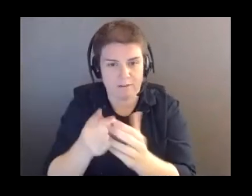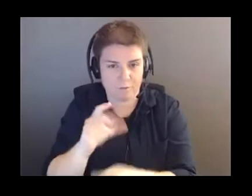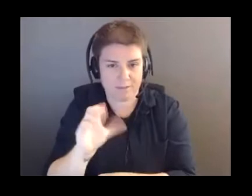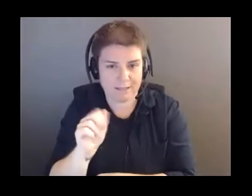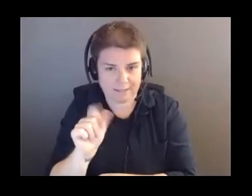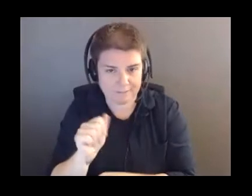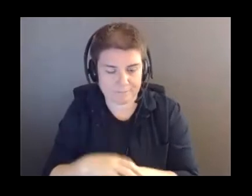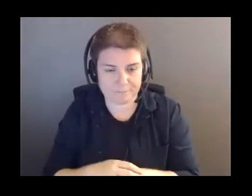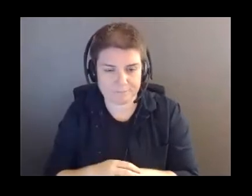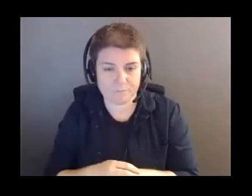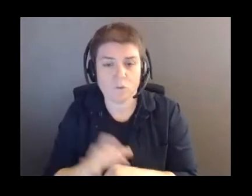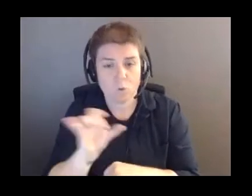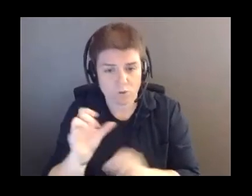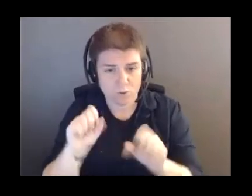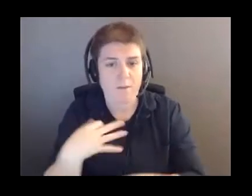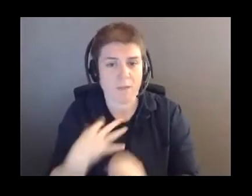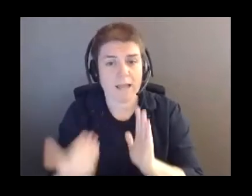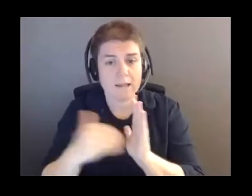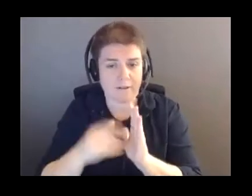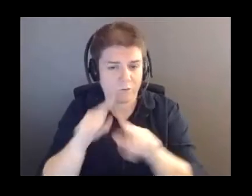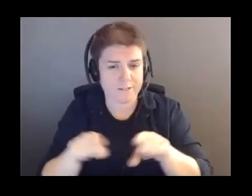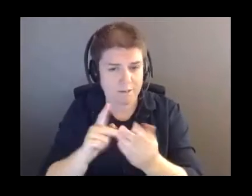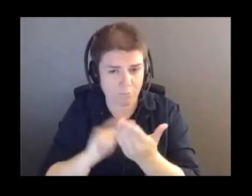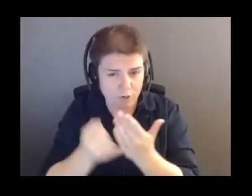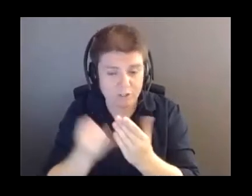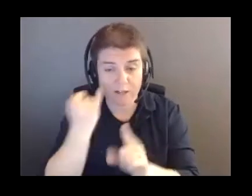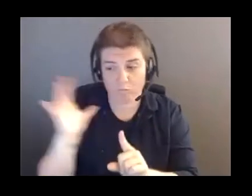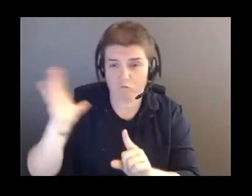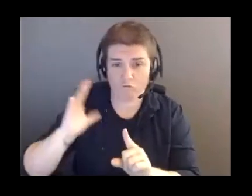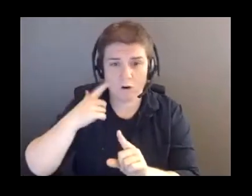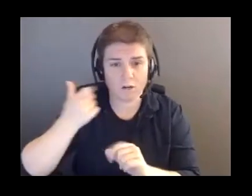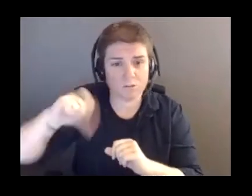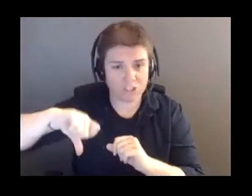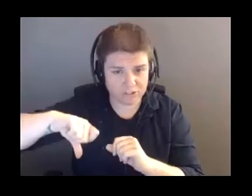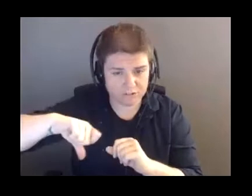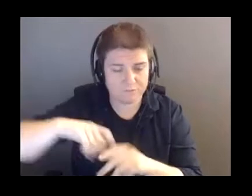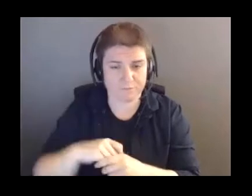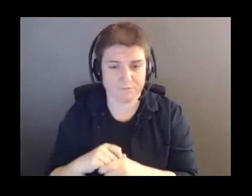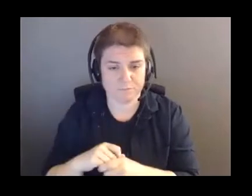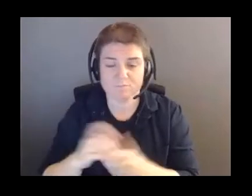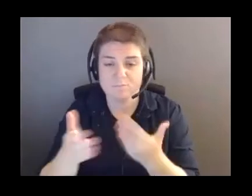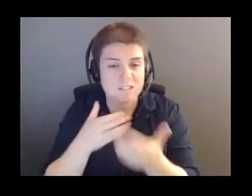may also reapply for the same project if a previous application was unsuccessful, regardless of calendar year.